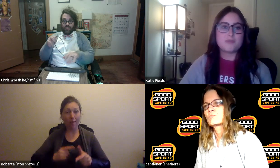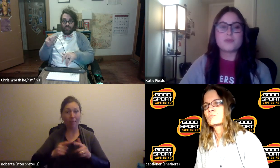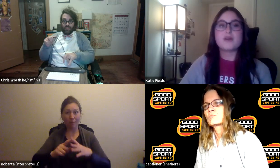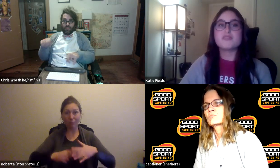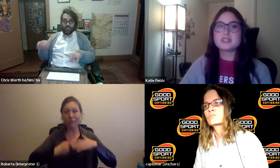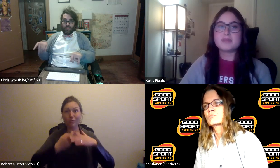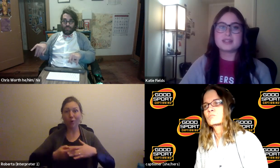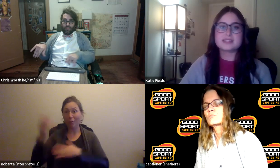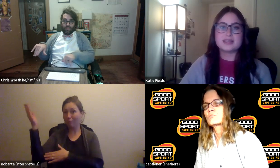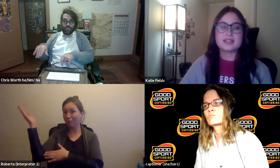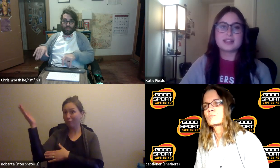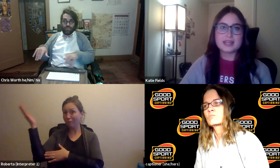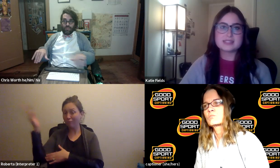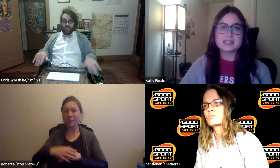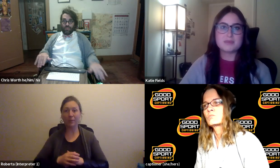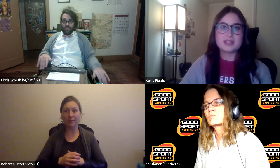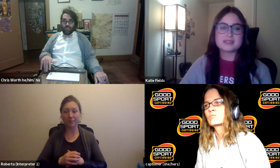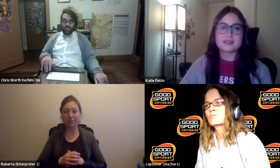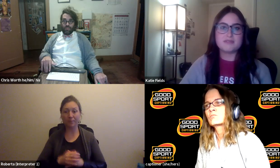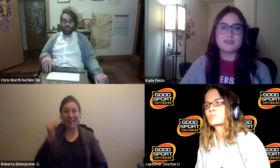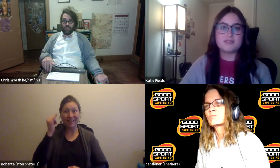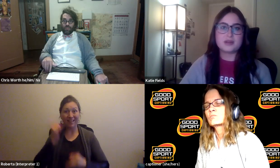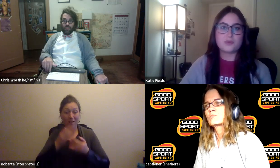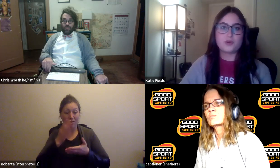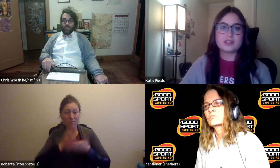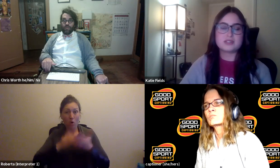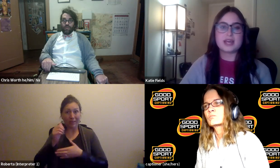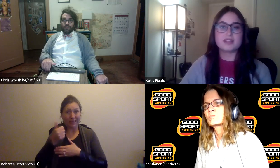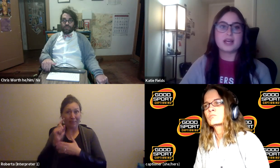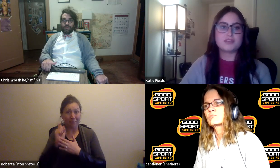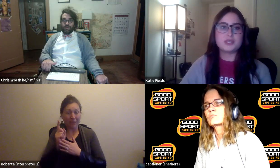for about 50 minutes and then the last ten minutes of the event we're going to have a live Q/A.